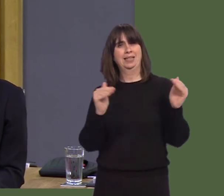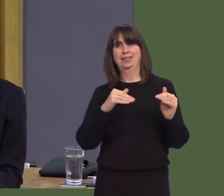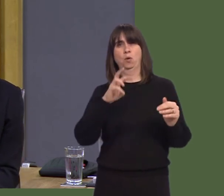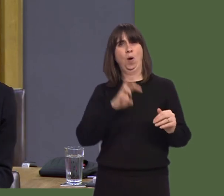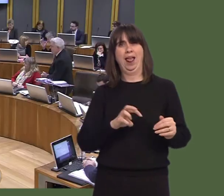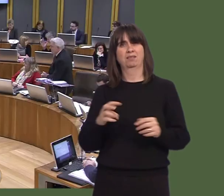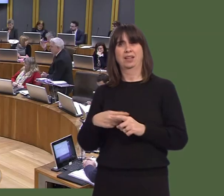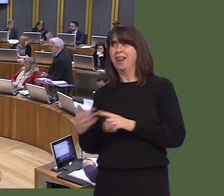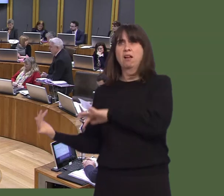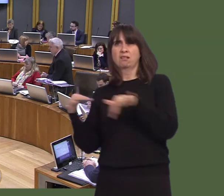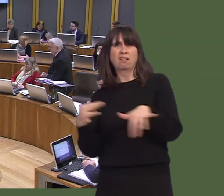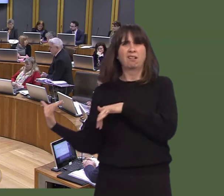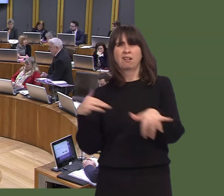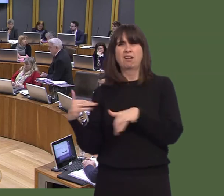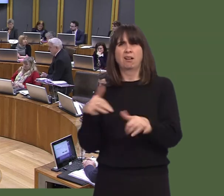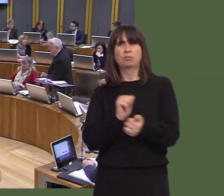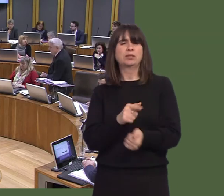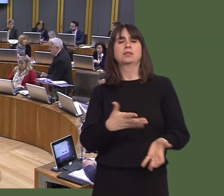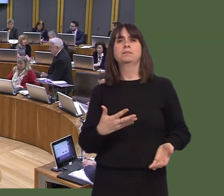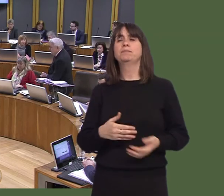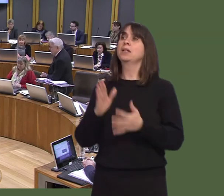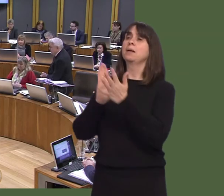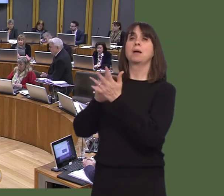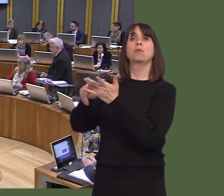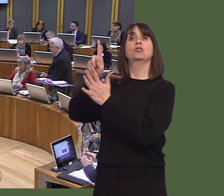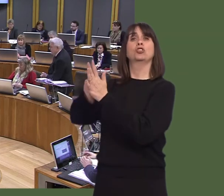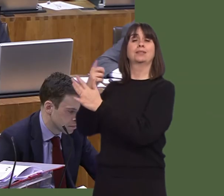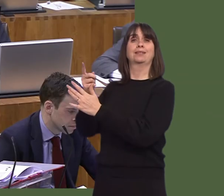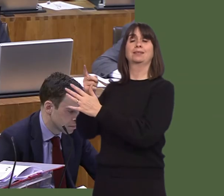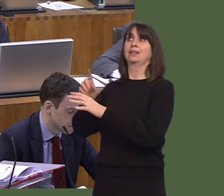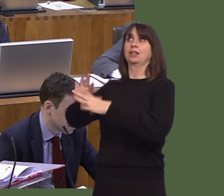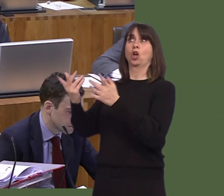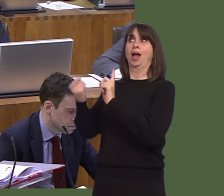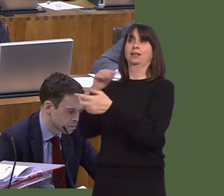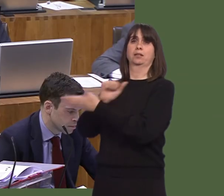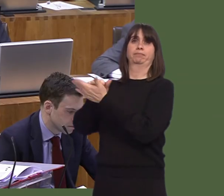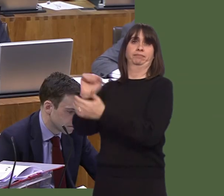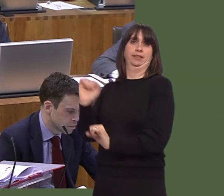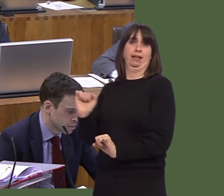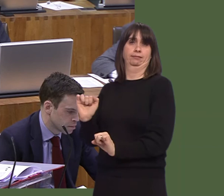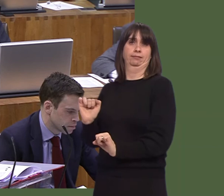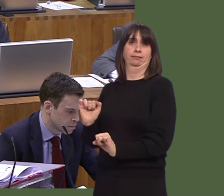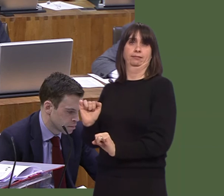the Welsh agriculture industry in light of Brexit? OAQ51748 Carwyn Jones AM: For decades, EU policy frameworks